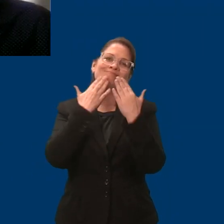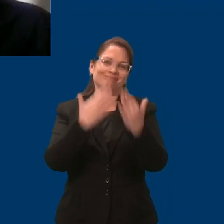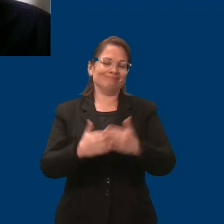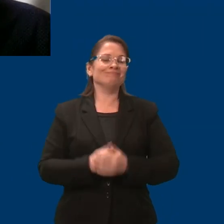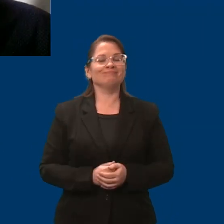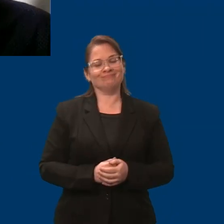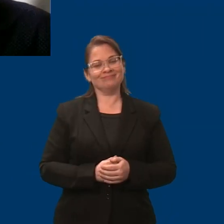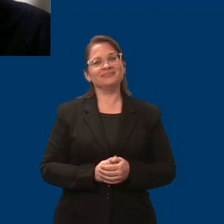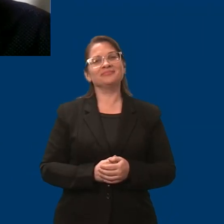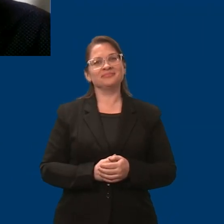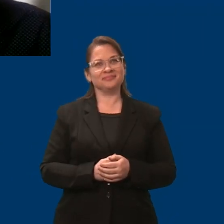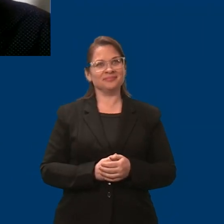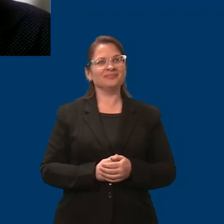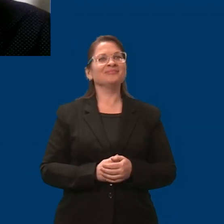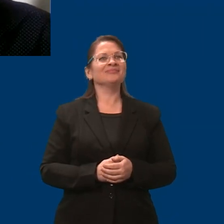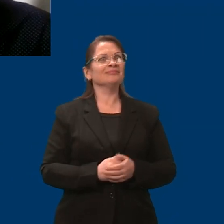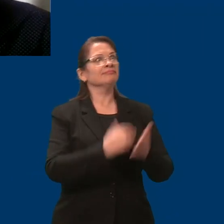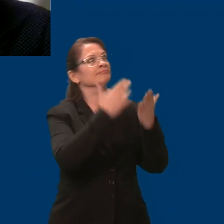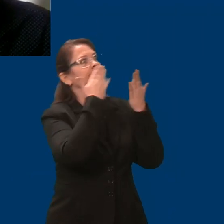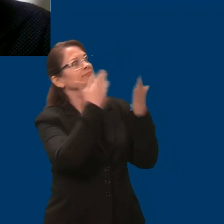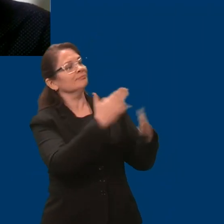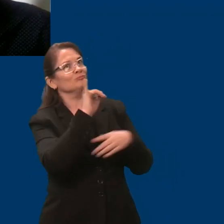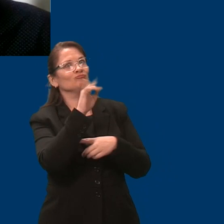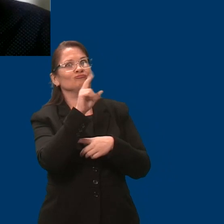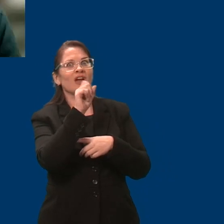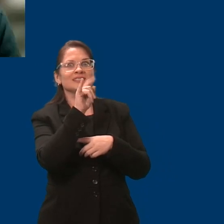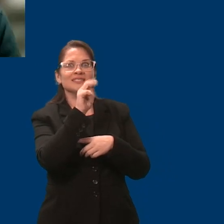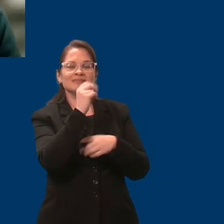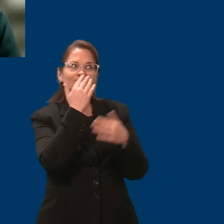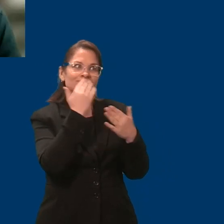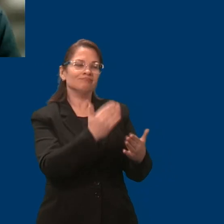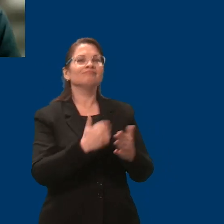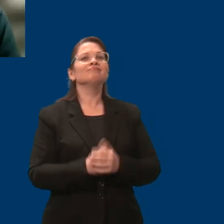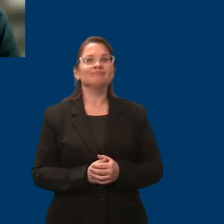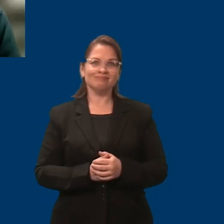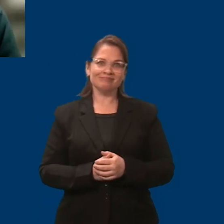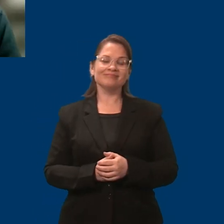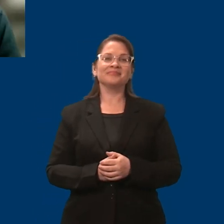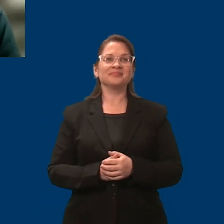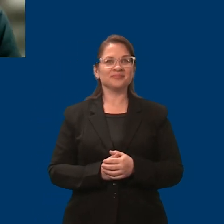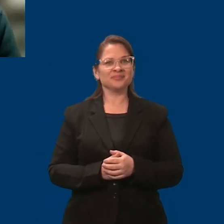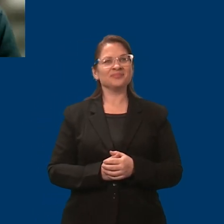(David F) Thank you, Justin. And now, the discussion. (Justin) Hello, Representative Reyer.